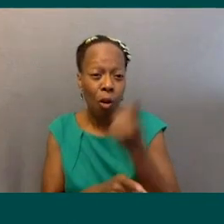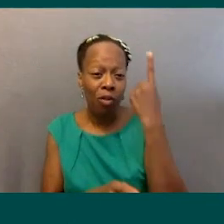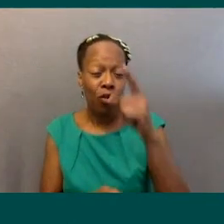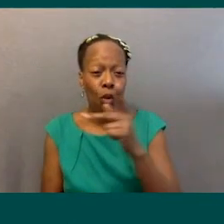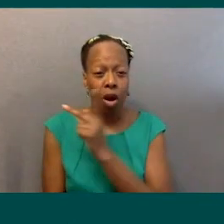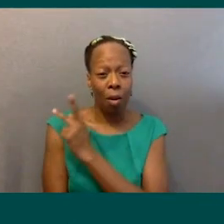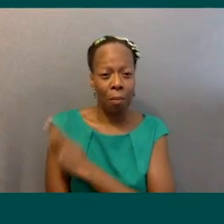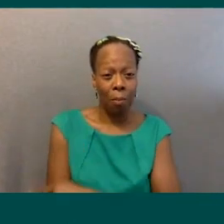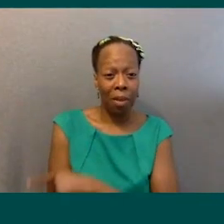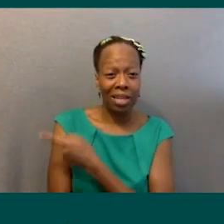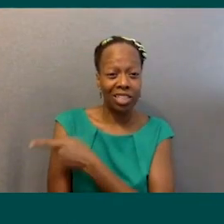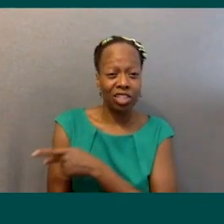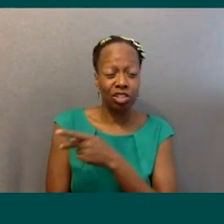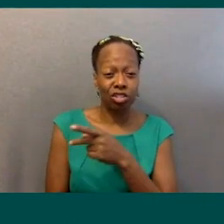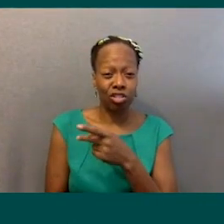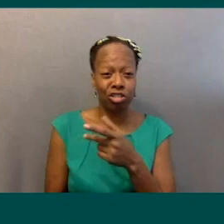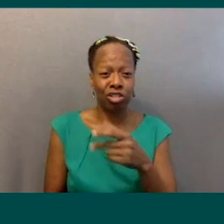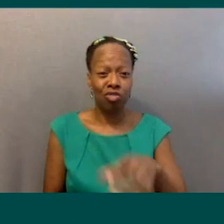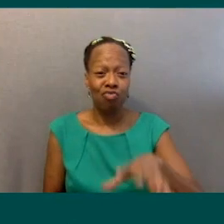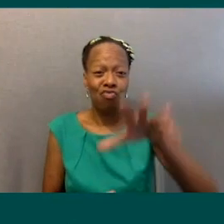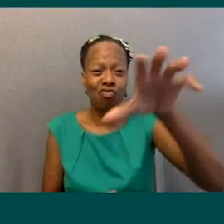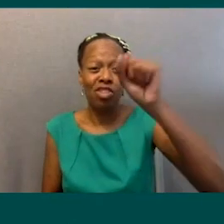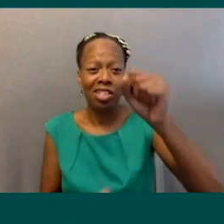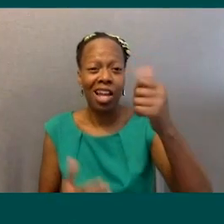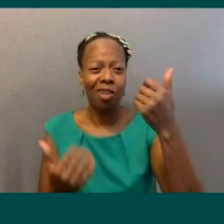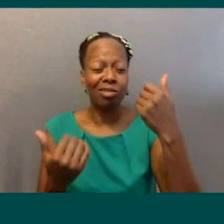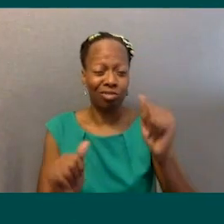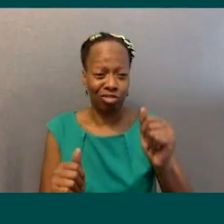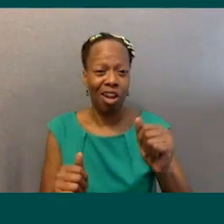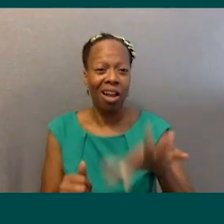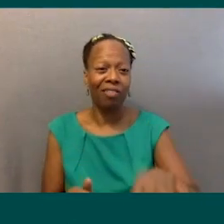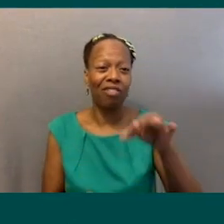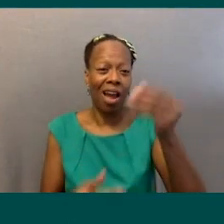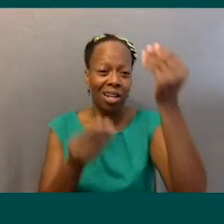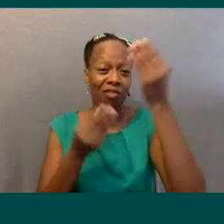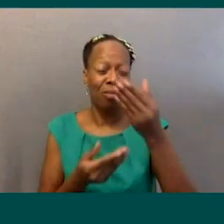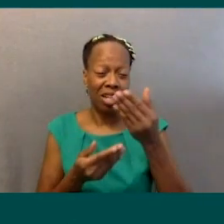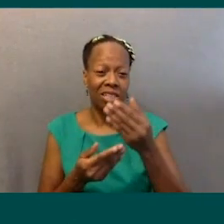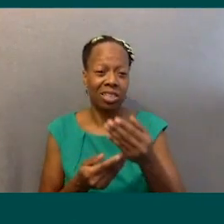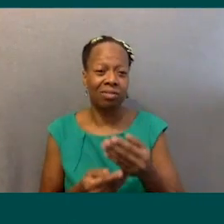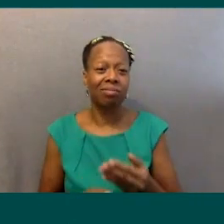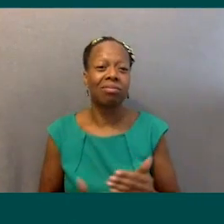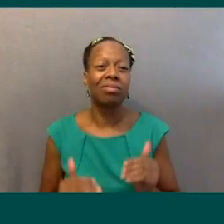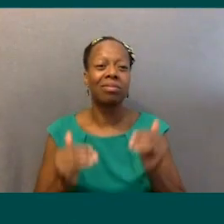Now I'd actually like to ask Dr. Kim to come back on, 'cause obviously, I'm gonna go through